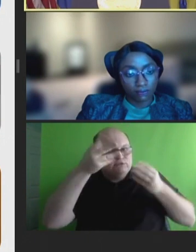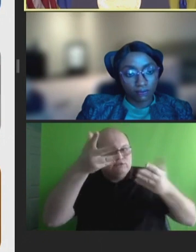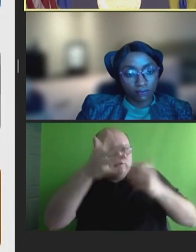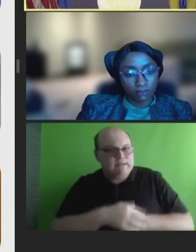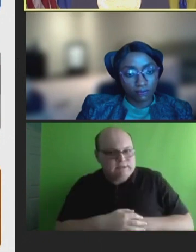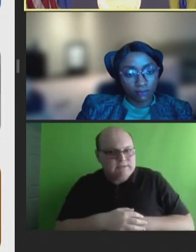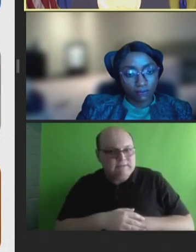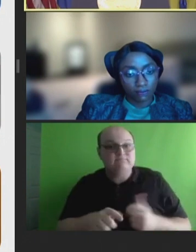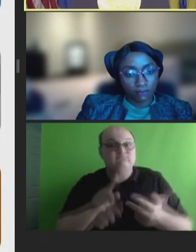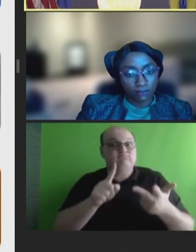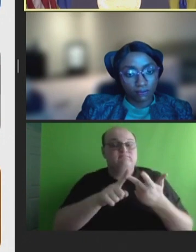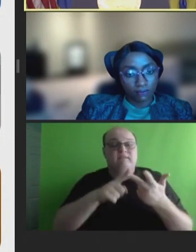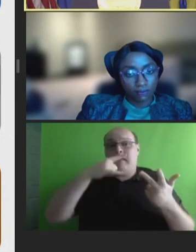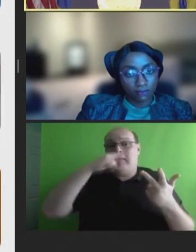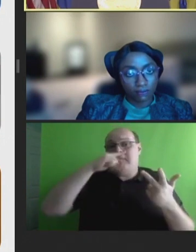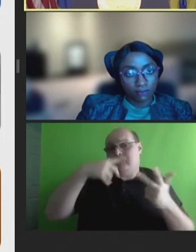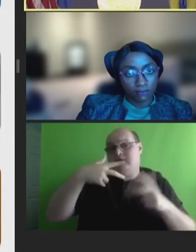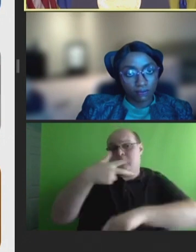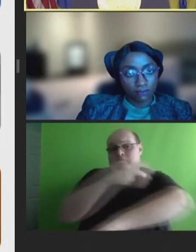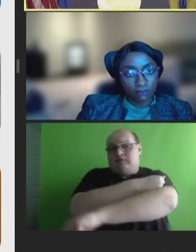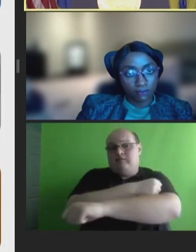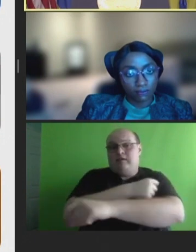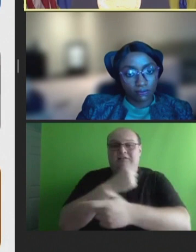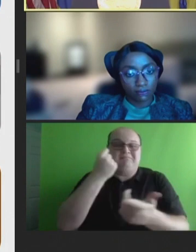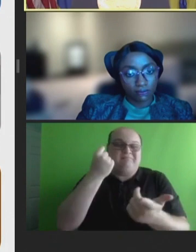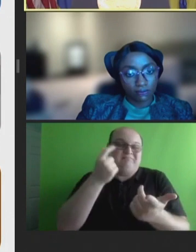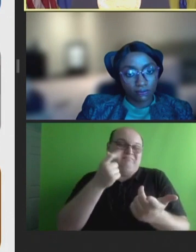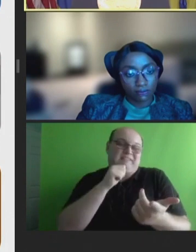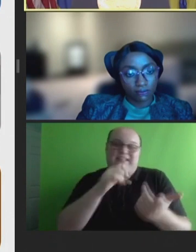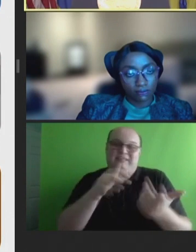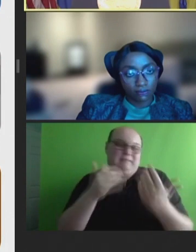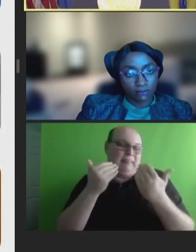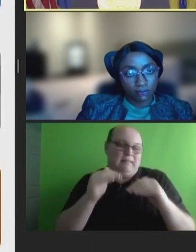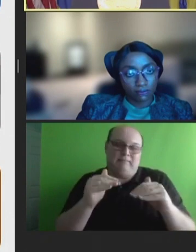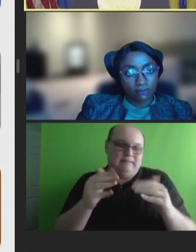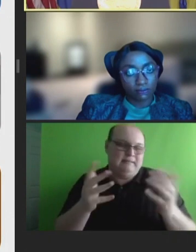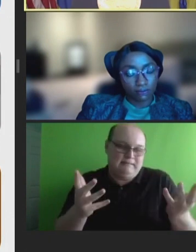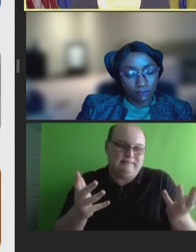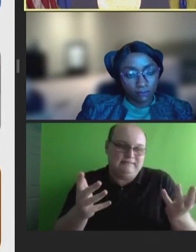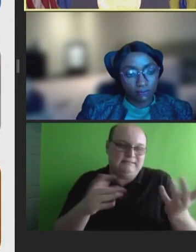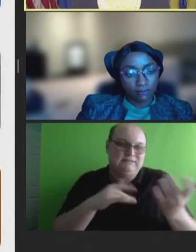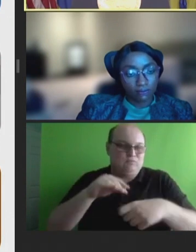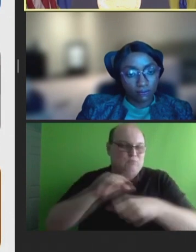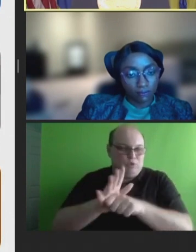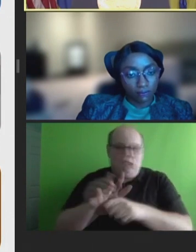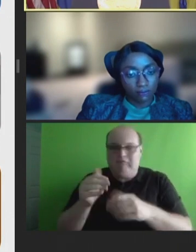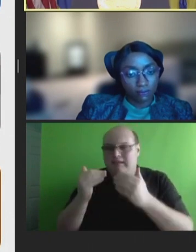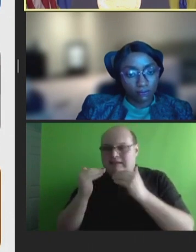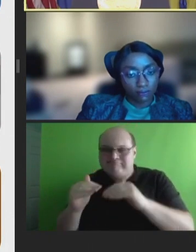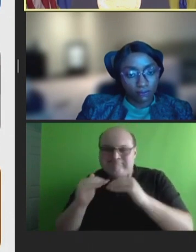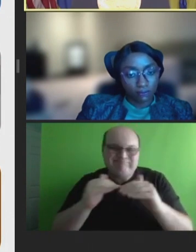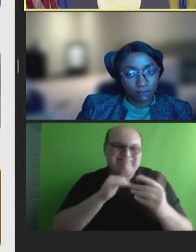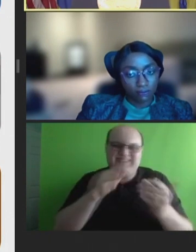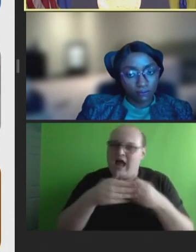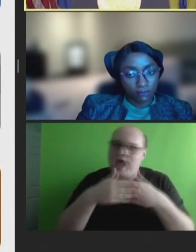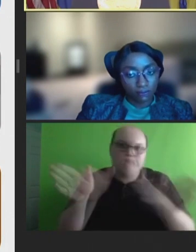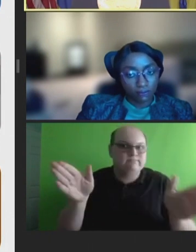you know, pediatric vaccination was not broad within COVID vaccination. And sort of thinking